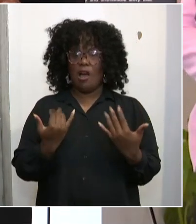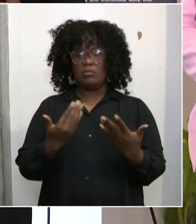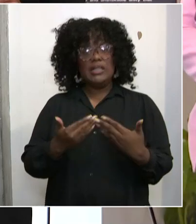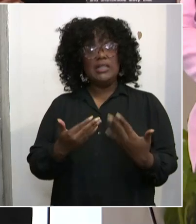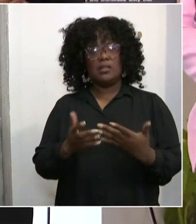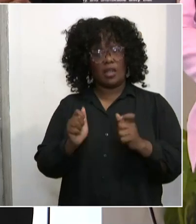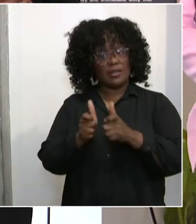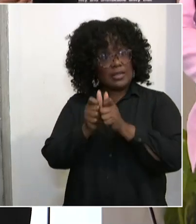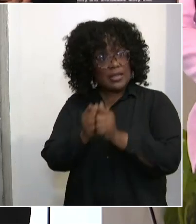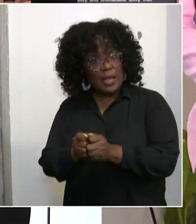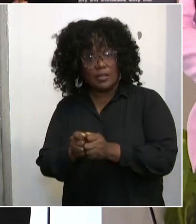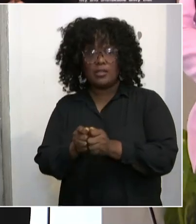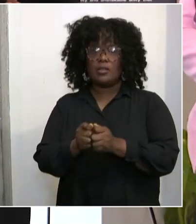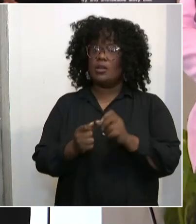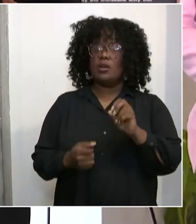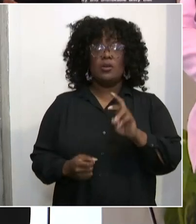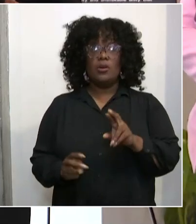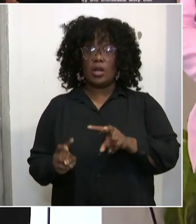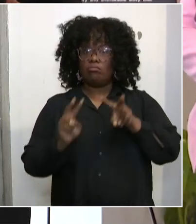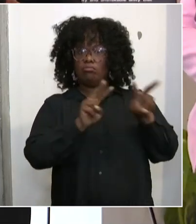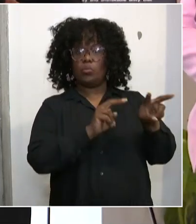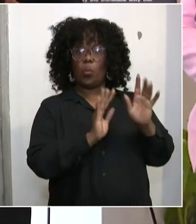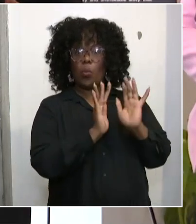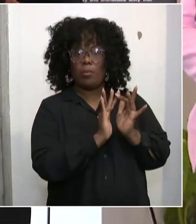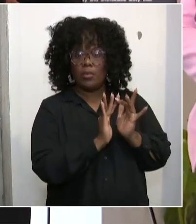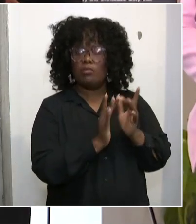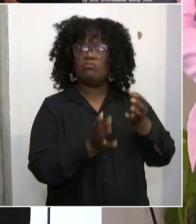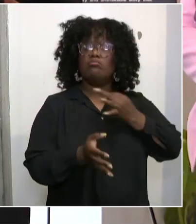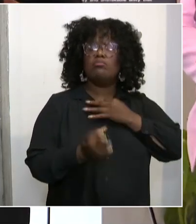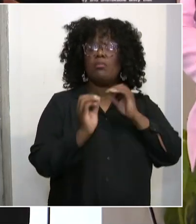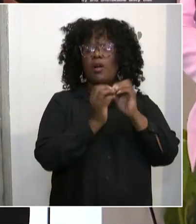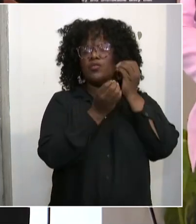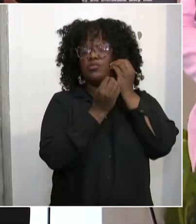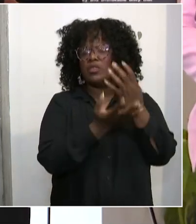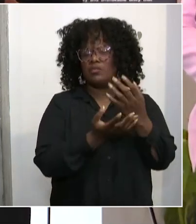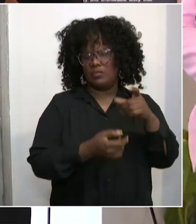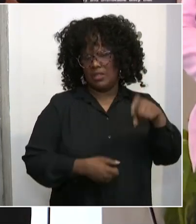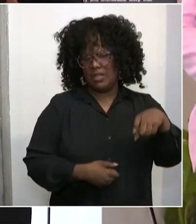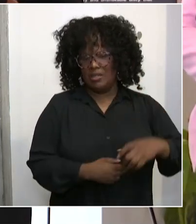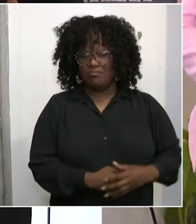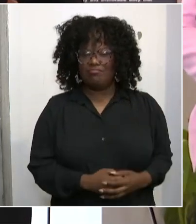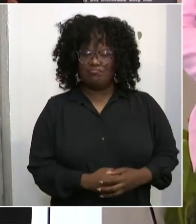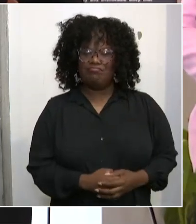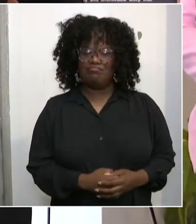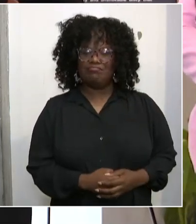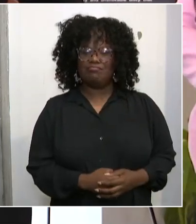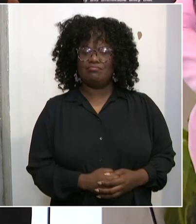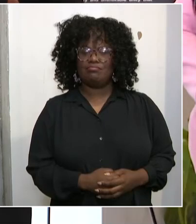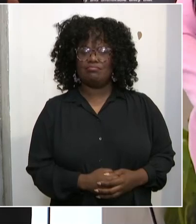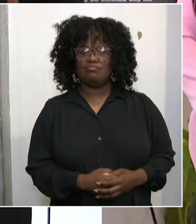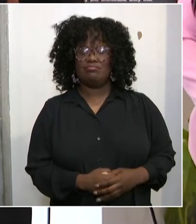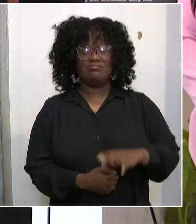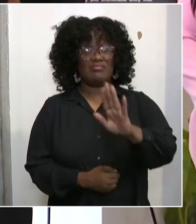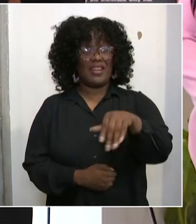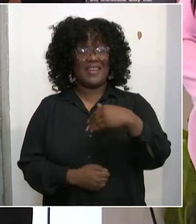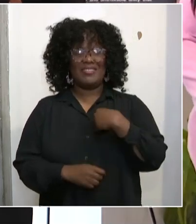which is 696-873 or use the Metro pulse many ways to connect us and we're making sure that you're safe out in the system.